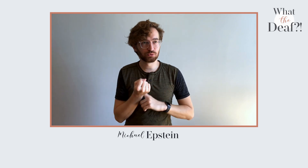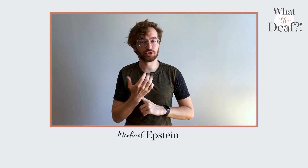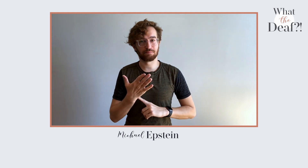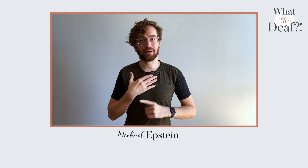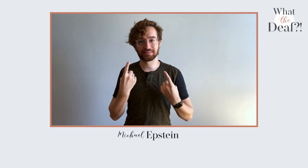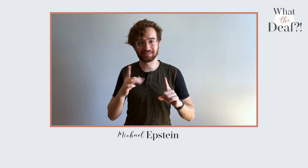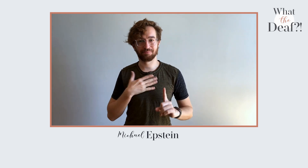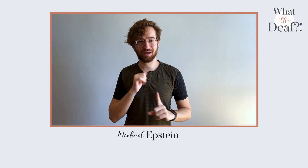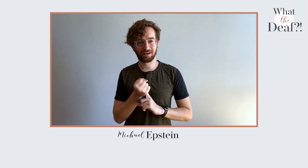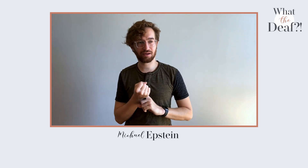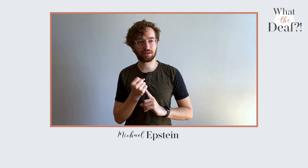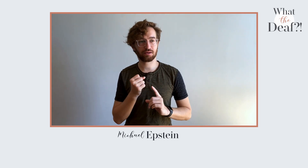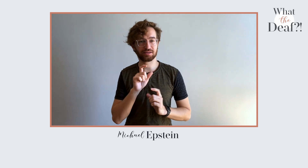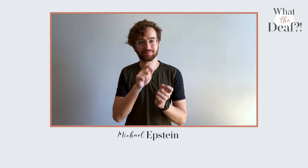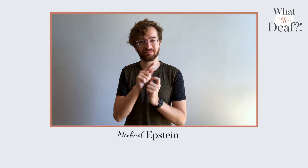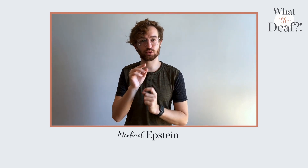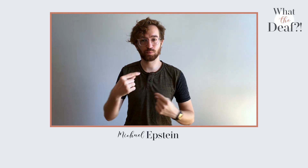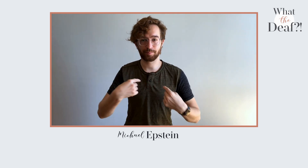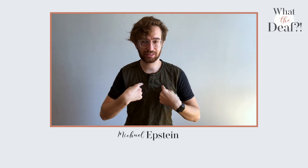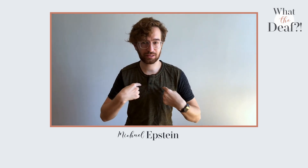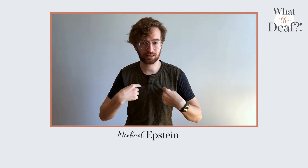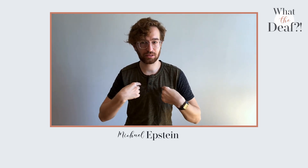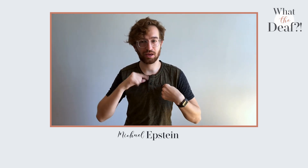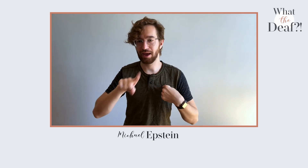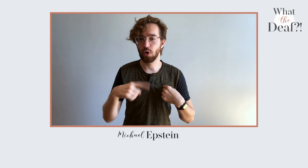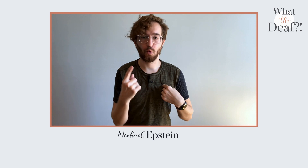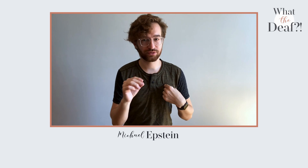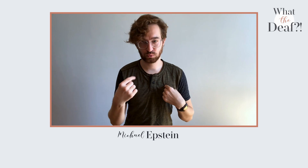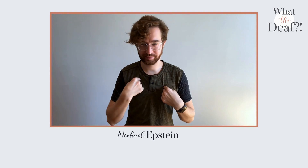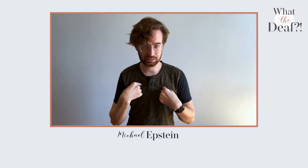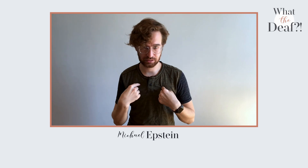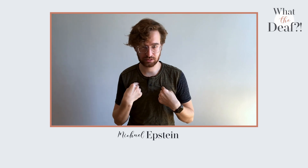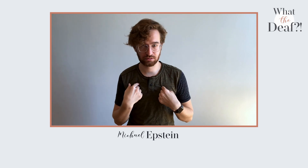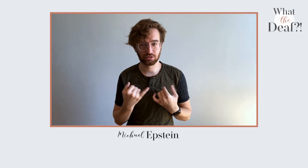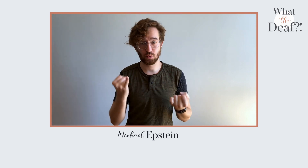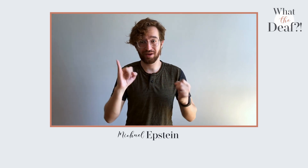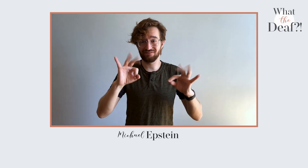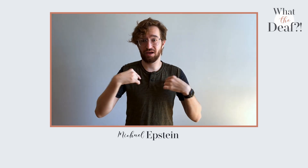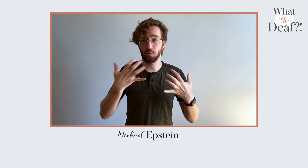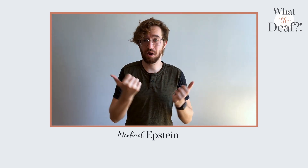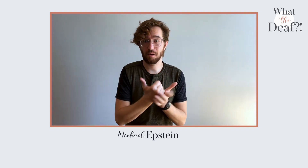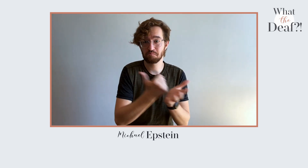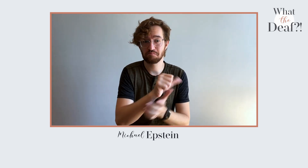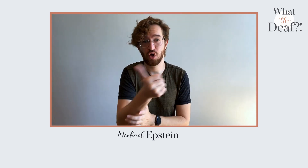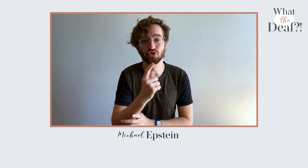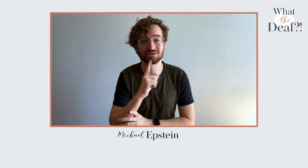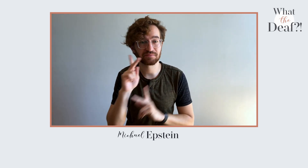on my situation, my success, things that are specific to me and only to me, and if I want to help other deaf people,